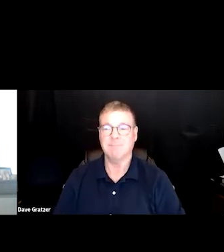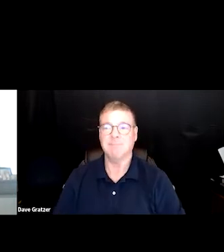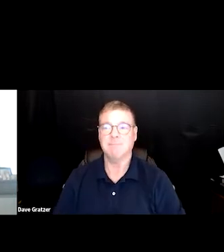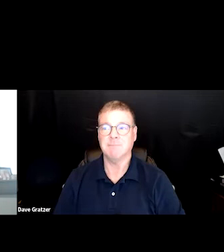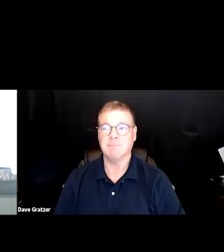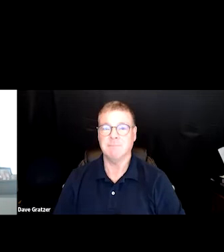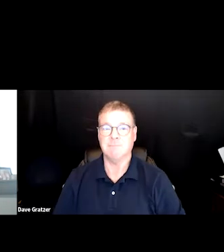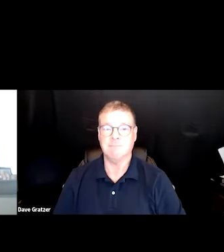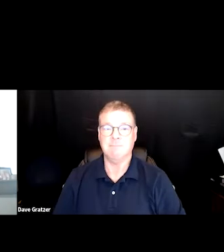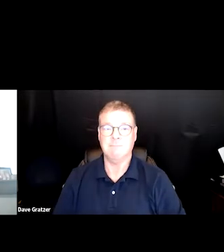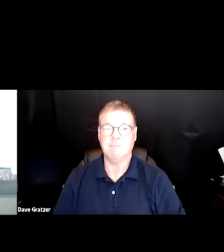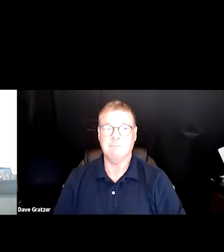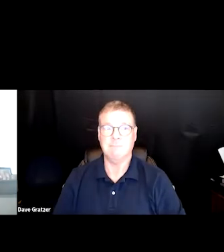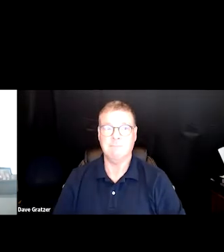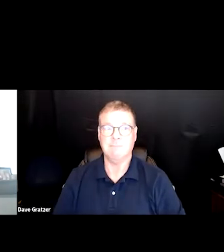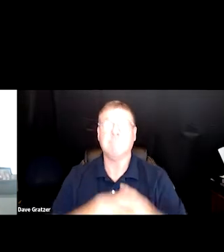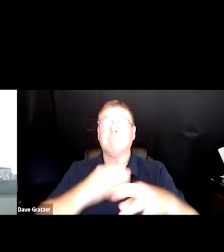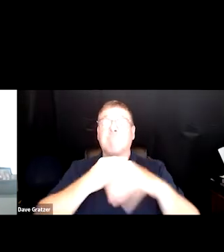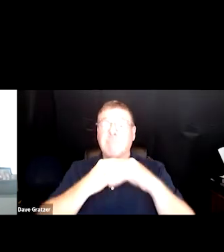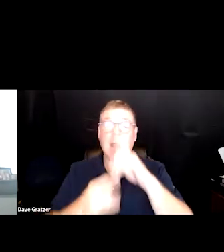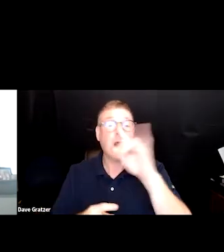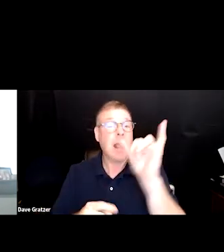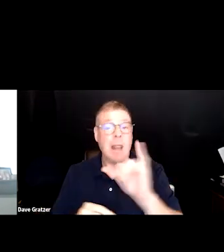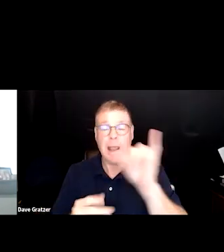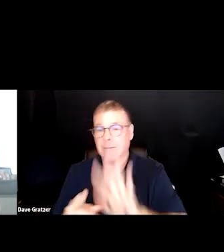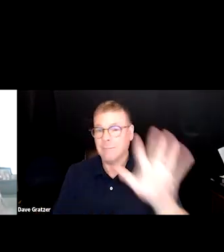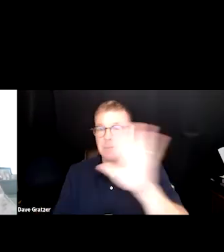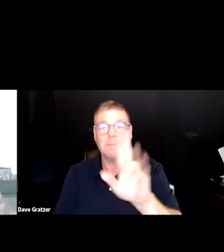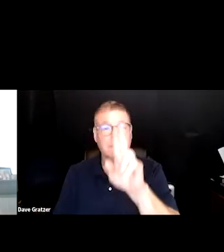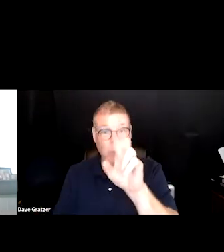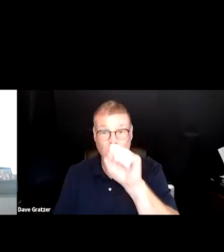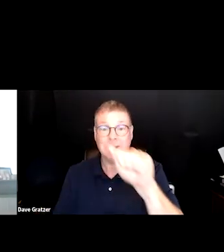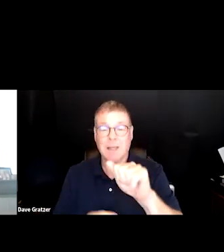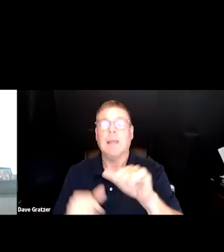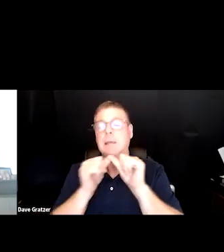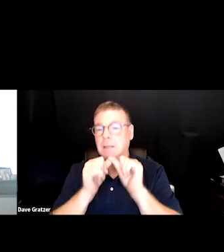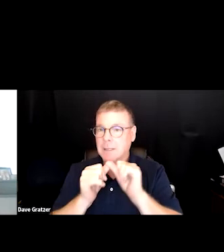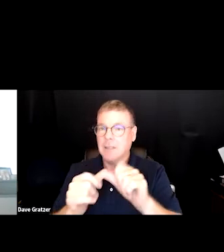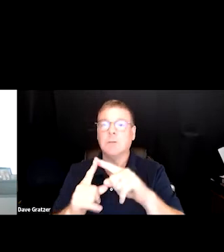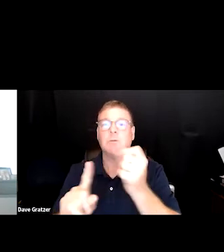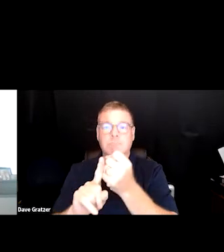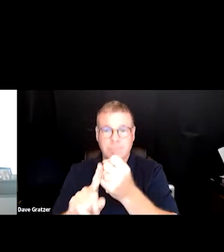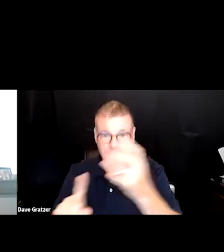Additionally, much like the rest of the country, Camden County continues to experience an opioid epidemic